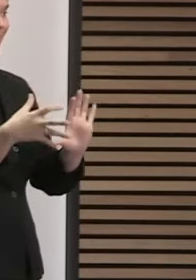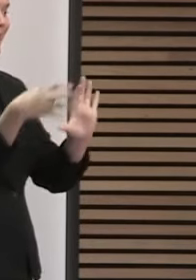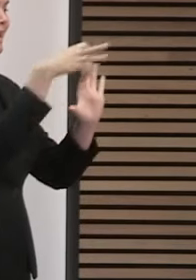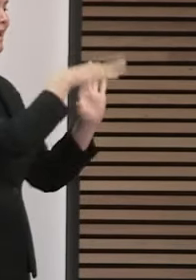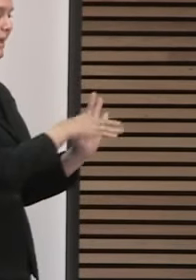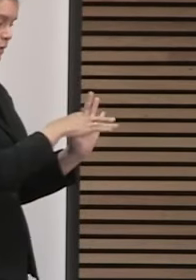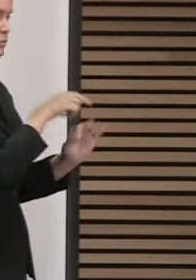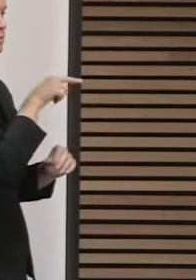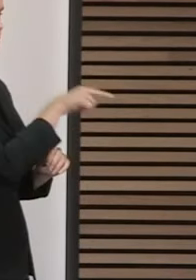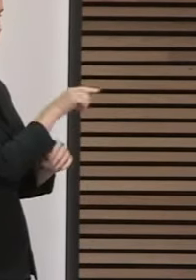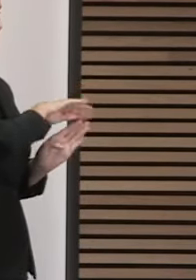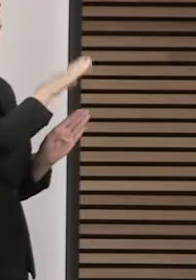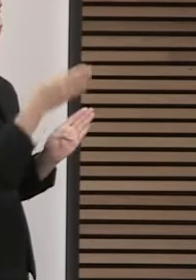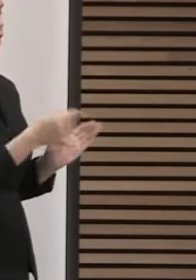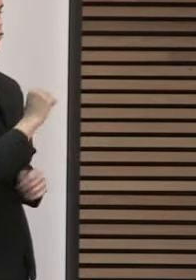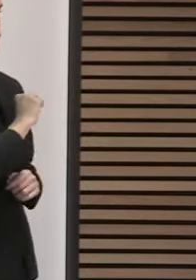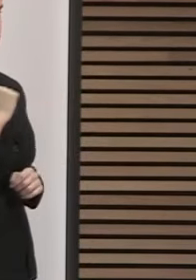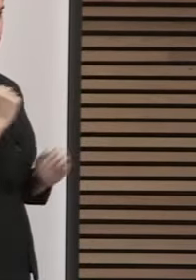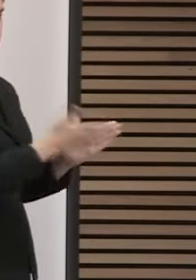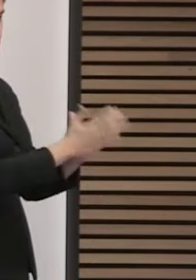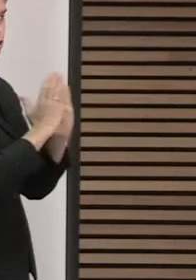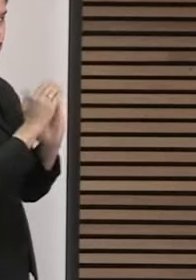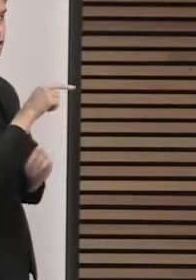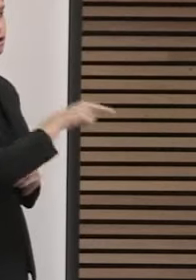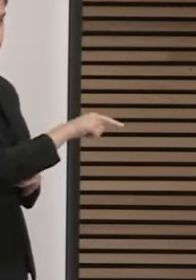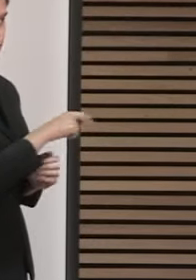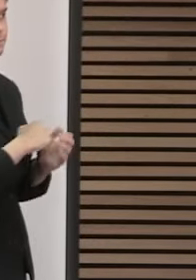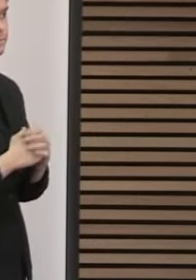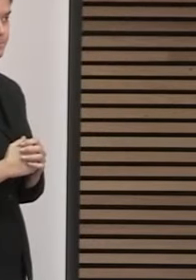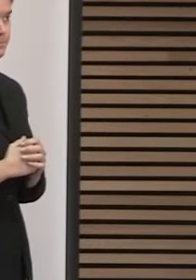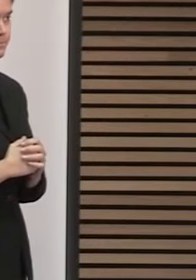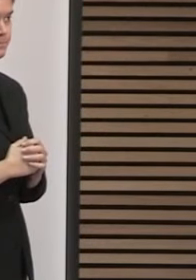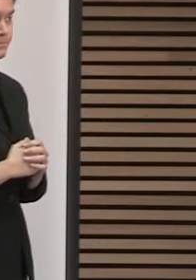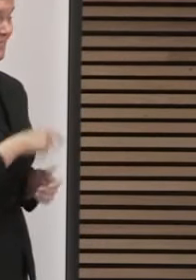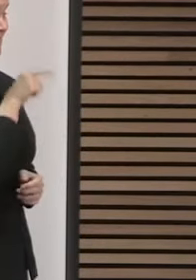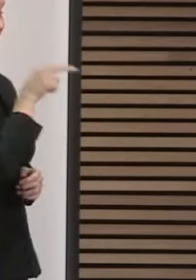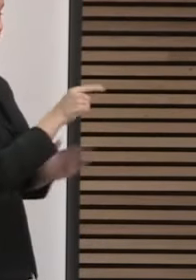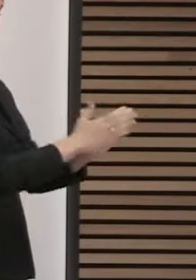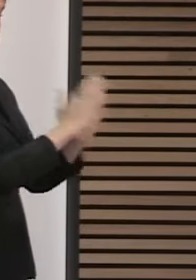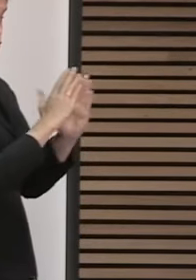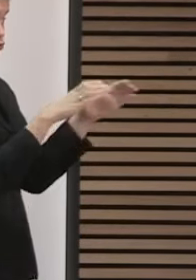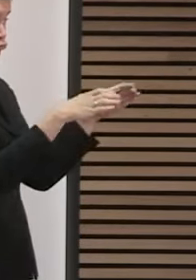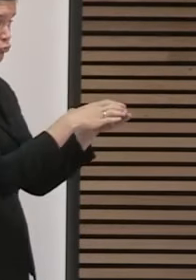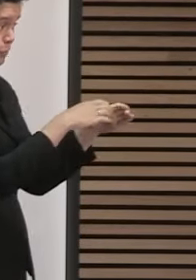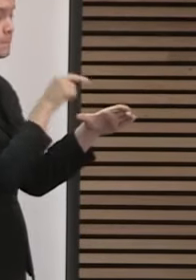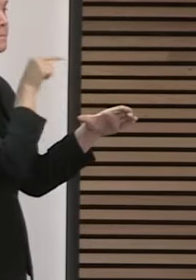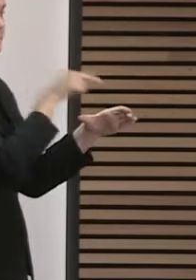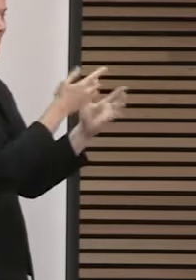cold and flu symptoms, people who are contact or connected to places where people have